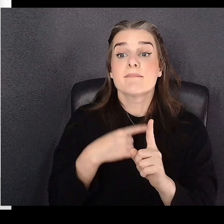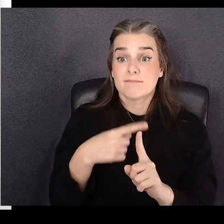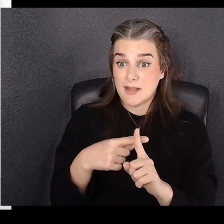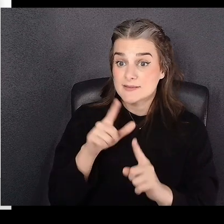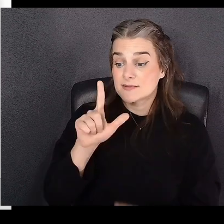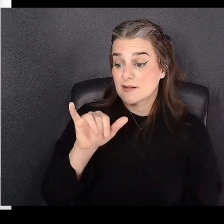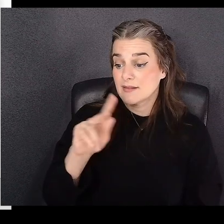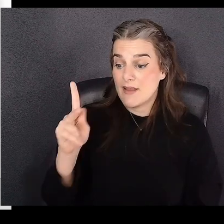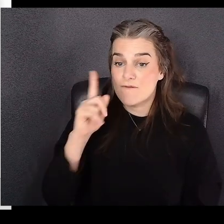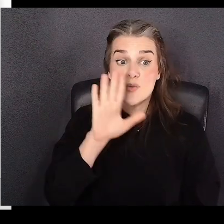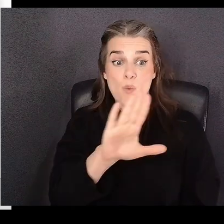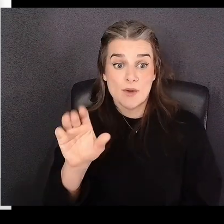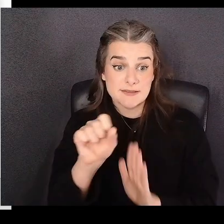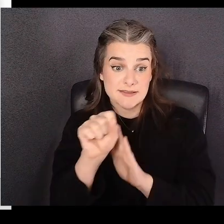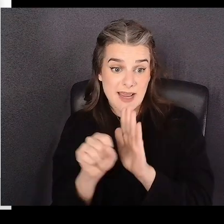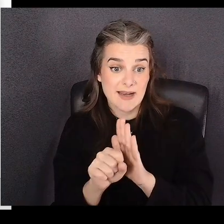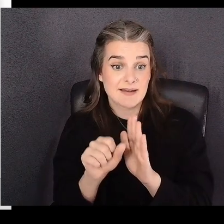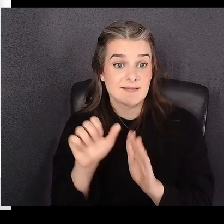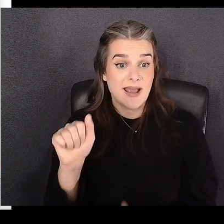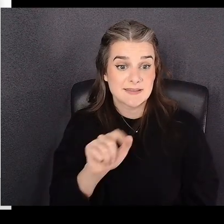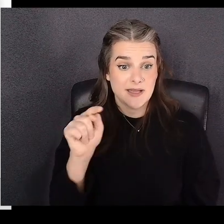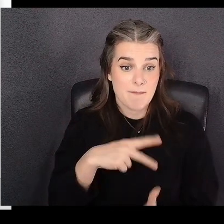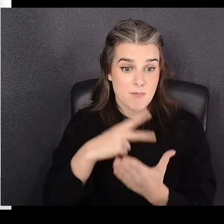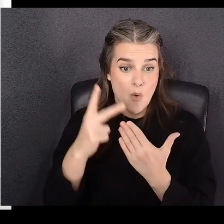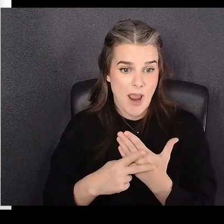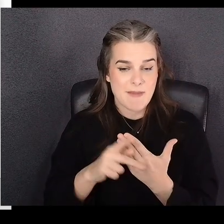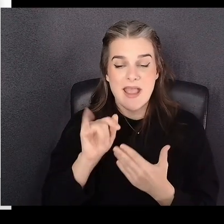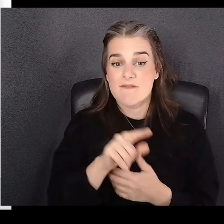program, in case some participants here don't live or work in Pennsylvania.